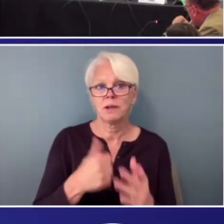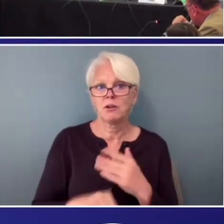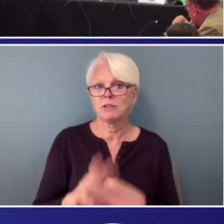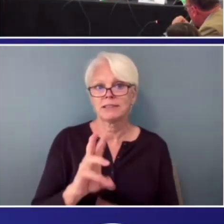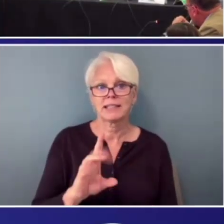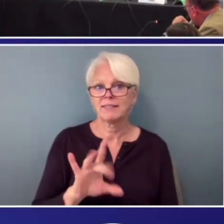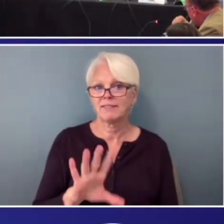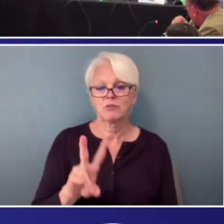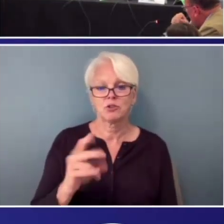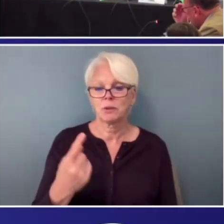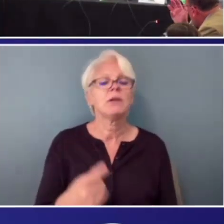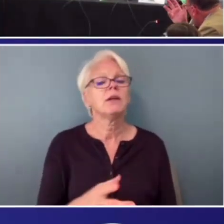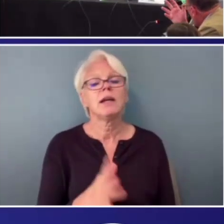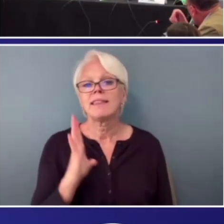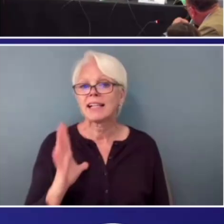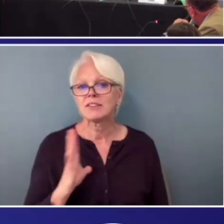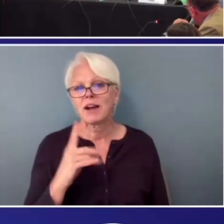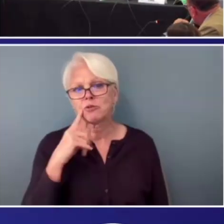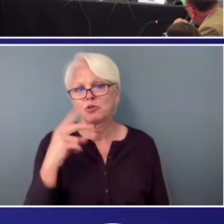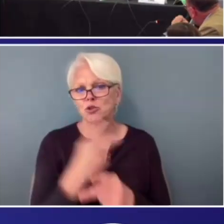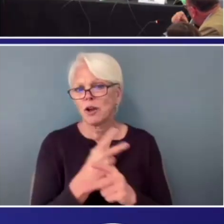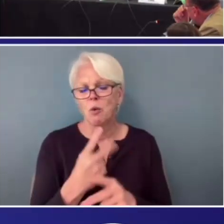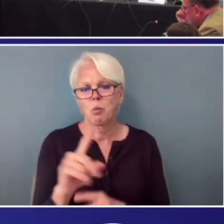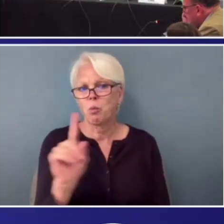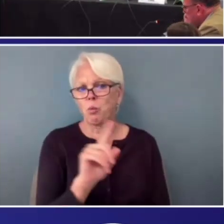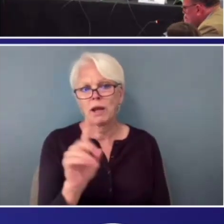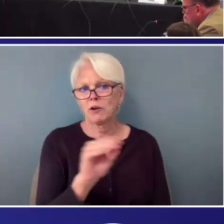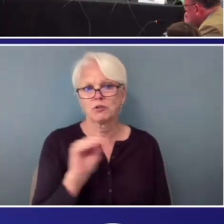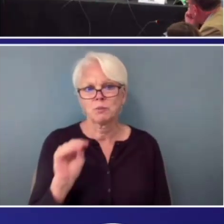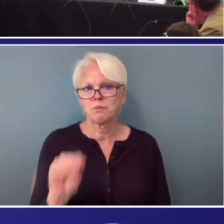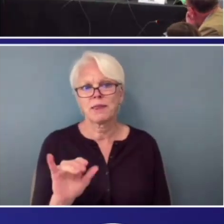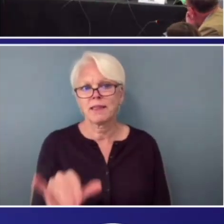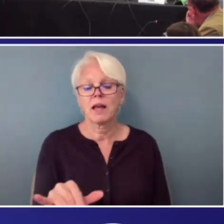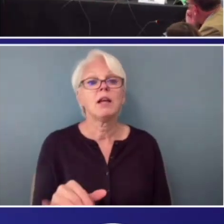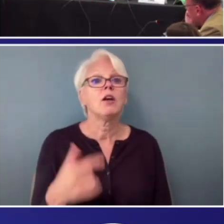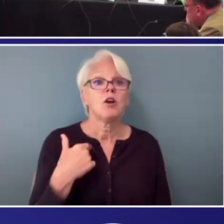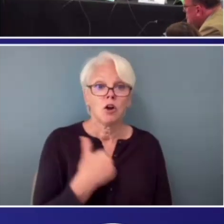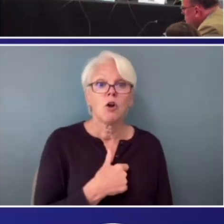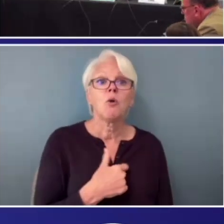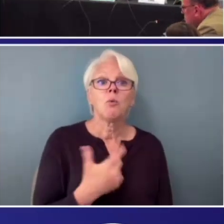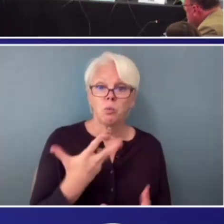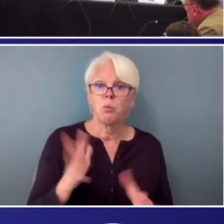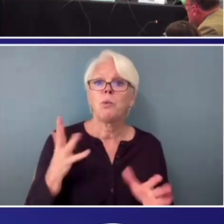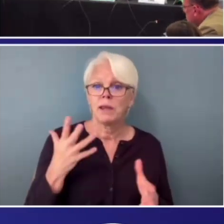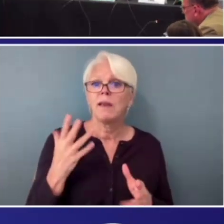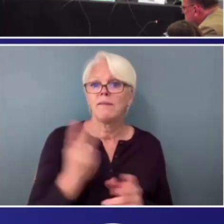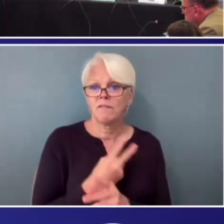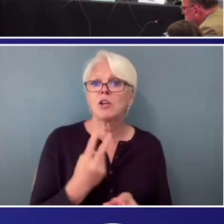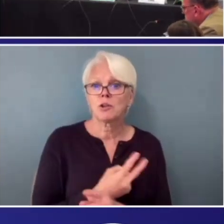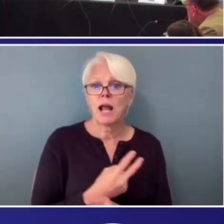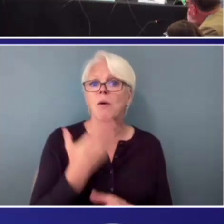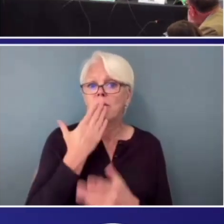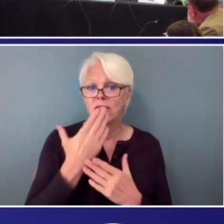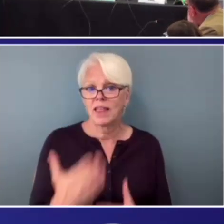That's fine. I was just, I was just trying to figure out where, where to put it. We have figured that out. Thank you so much, because we have --